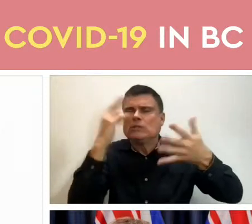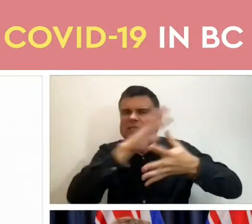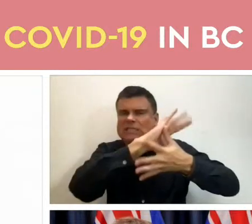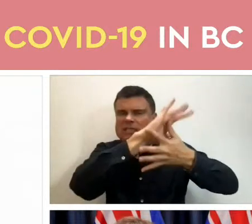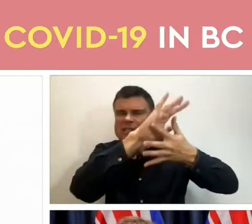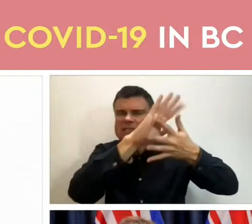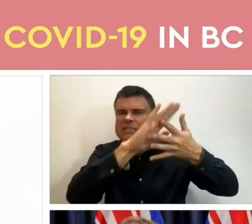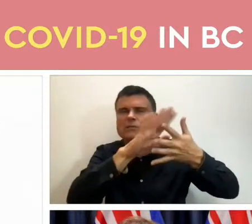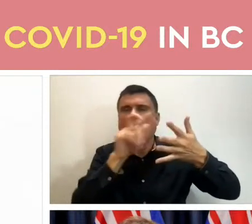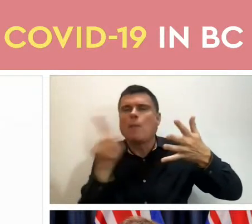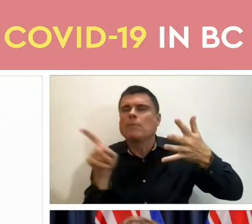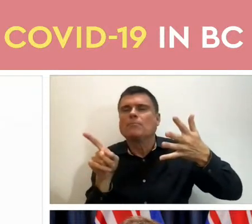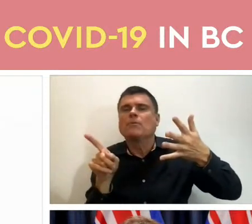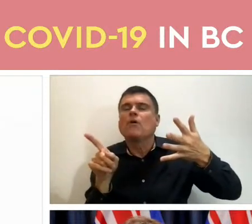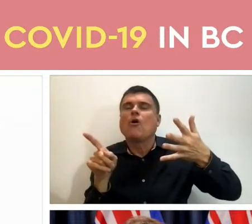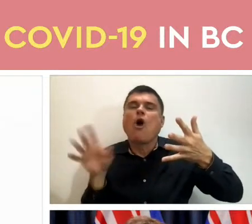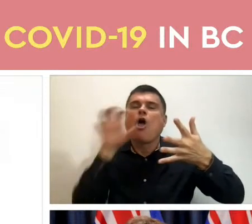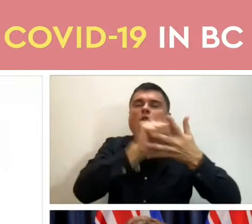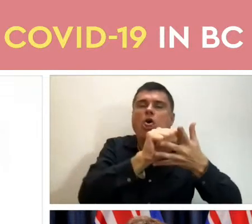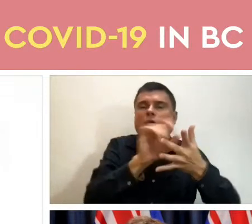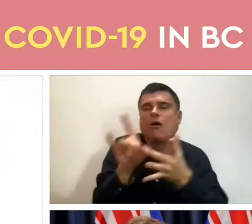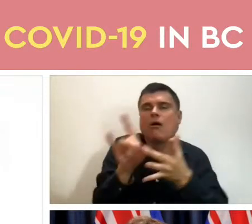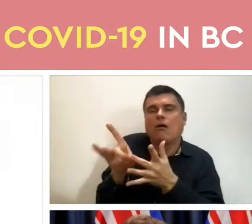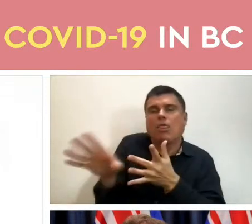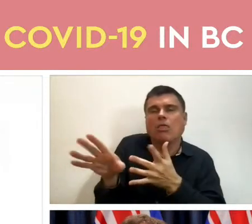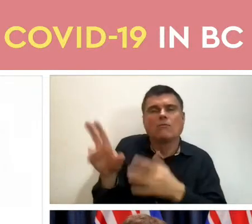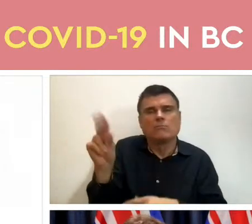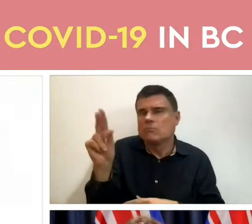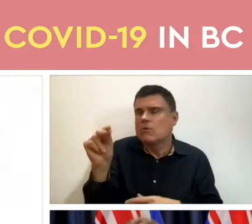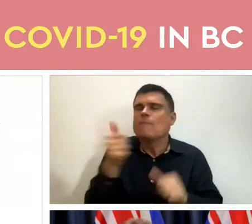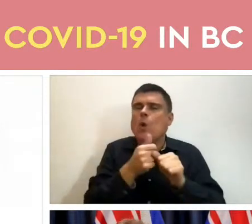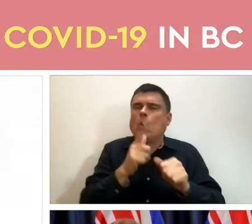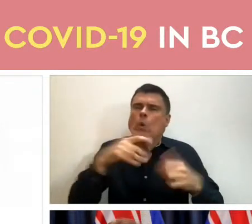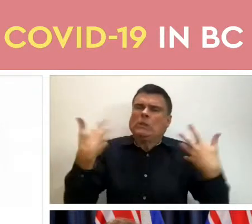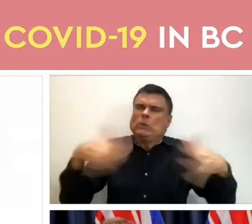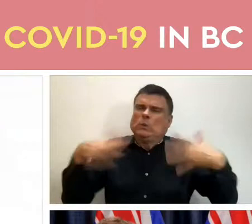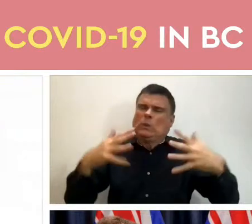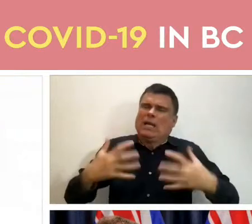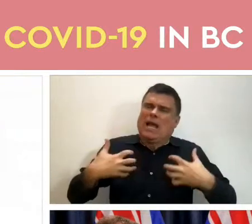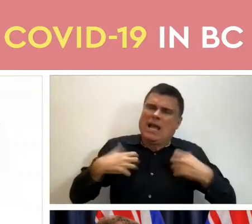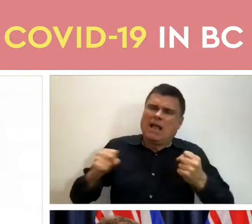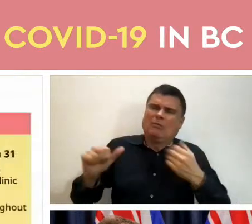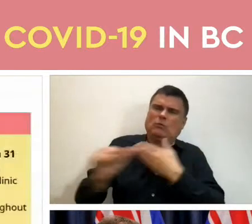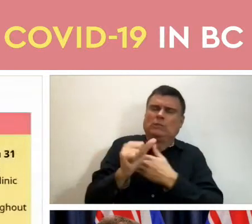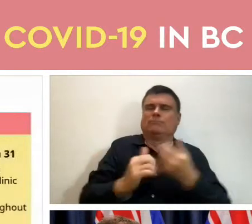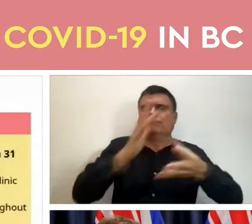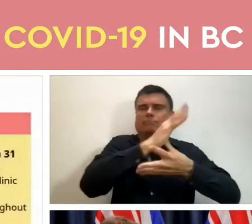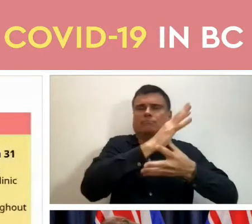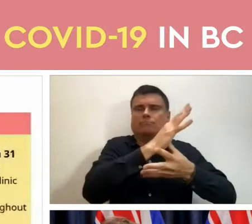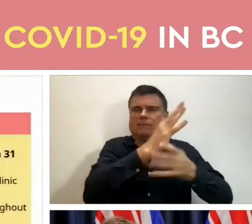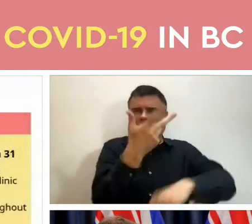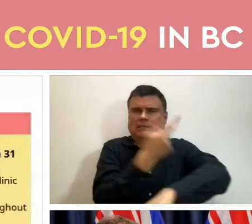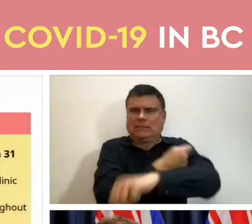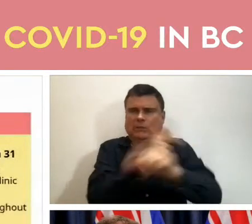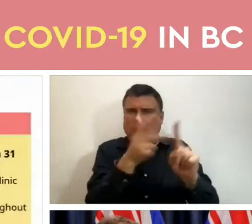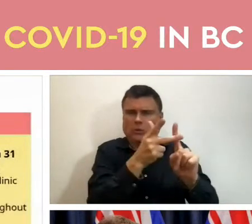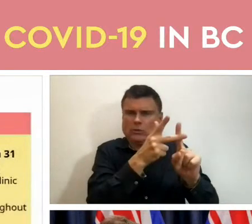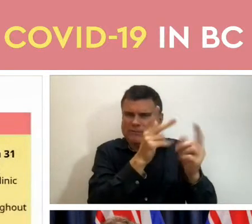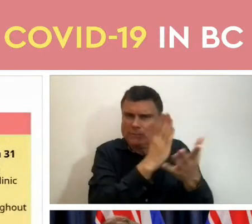the rollout as you did with first and second doses.